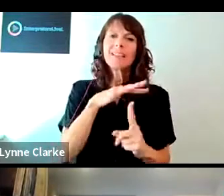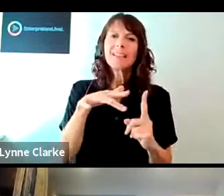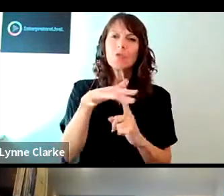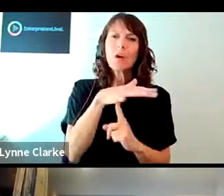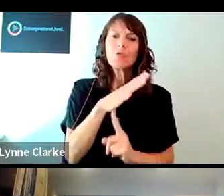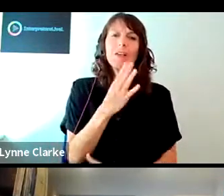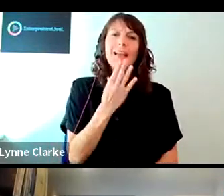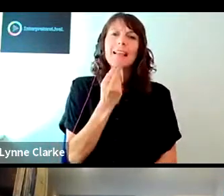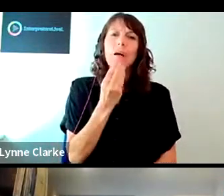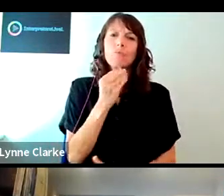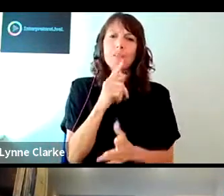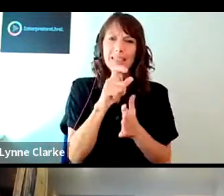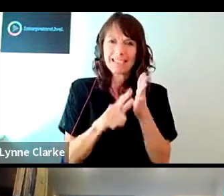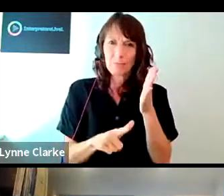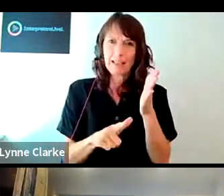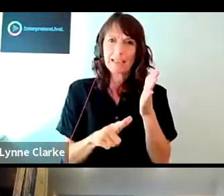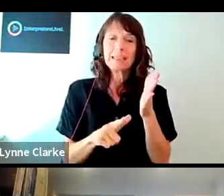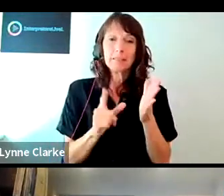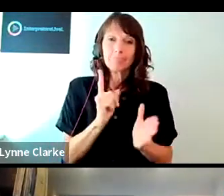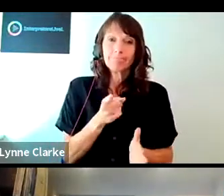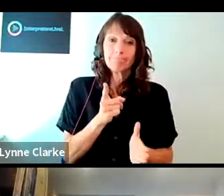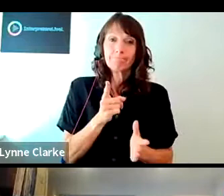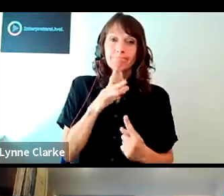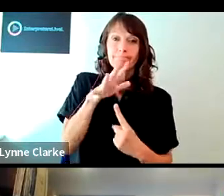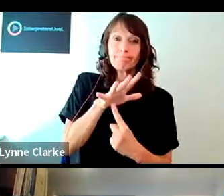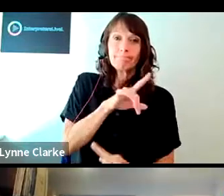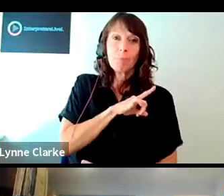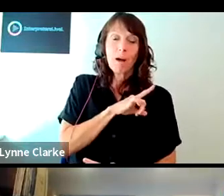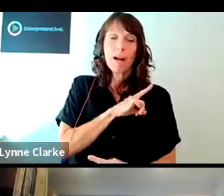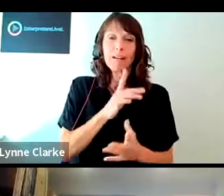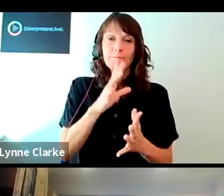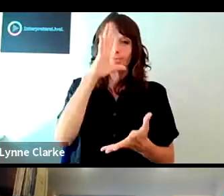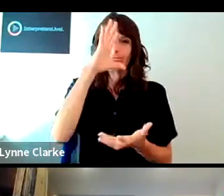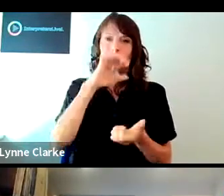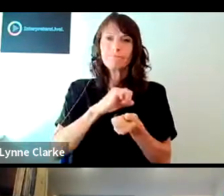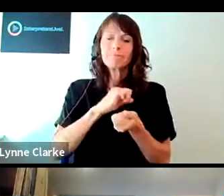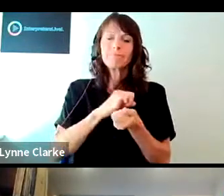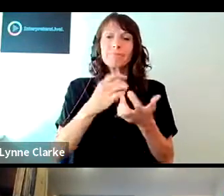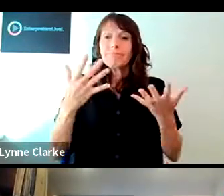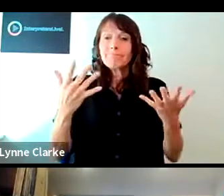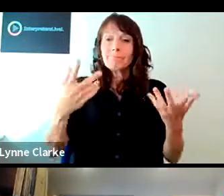disabilities.This is really key because we have to remember that. Ultimately we're all human,